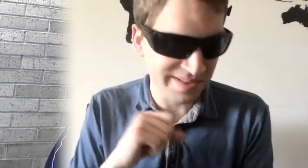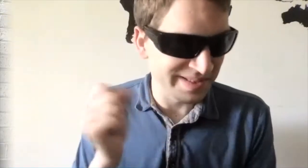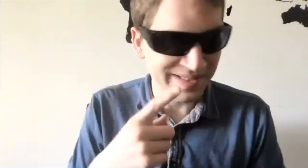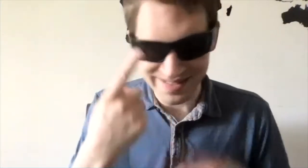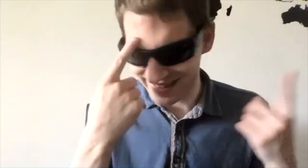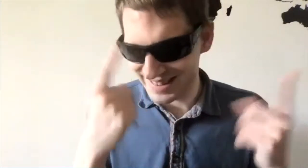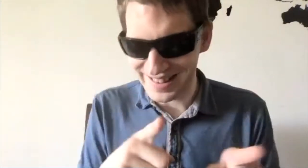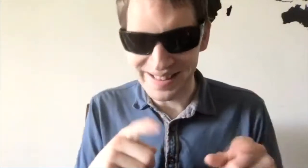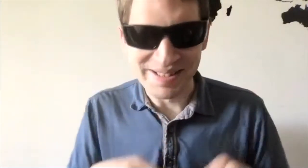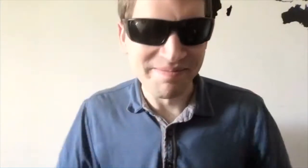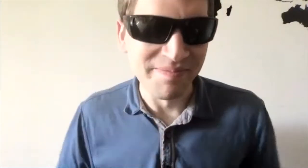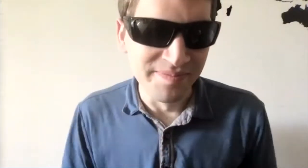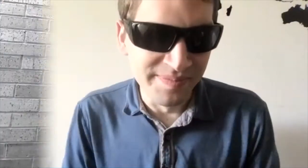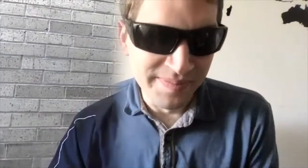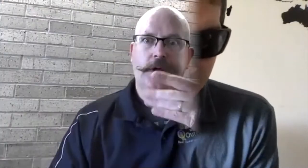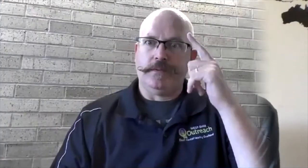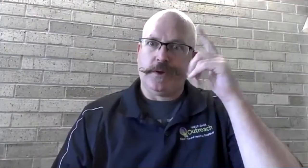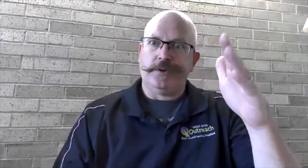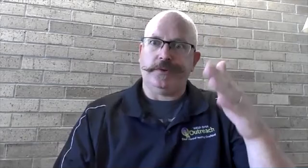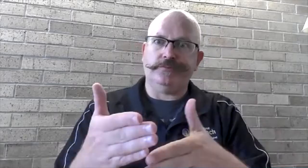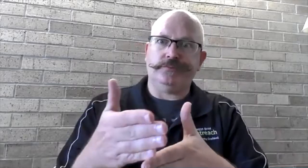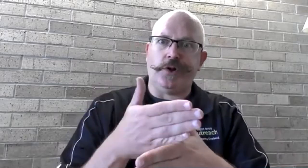(Jason) Yes exactly!